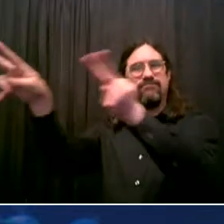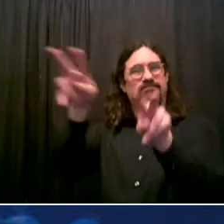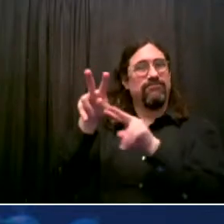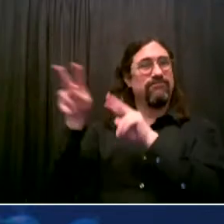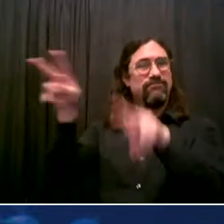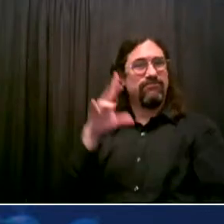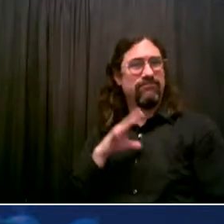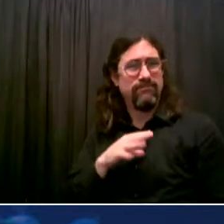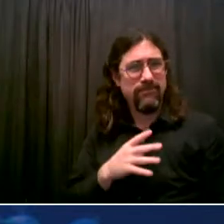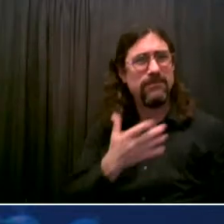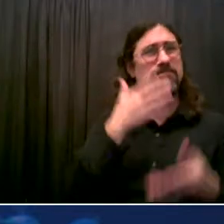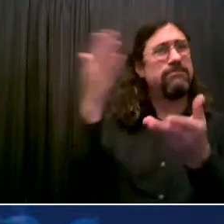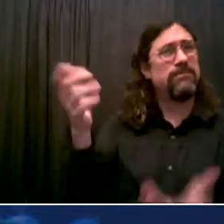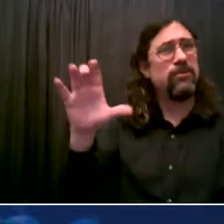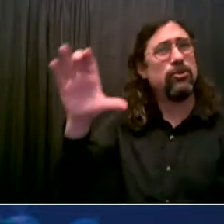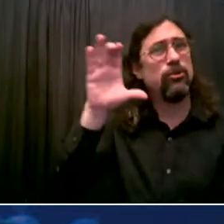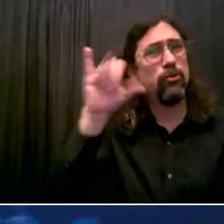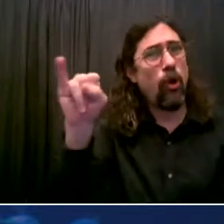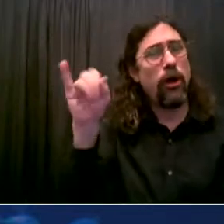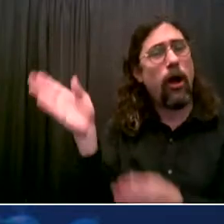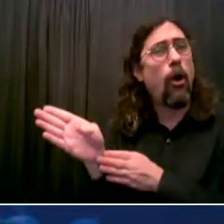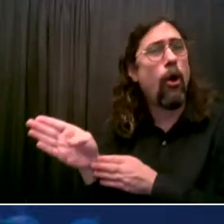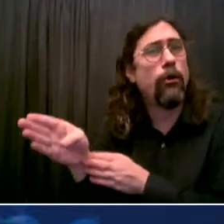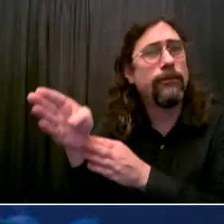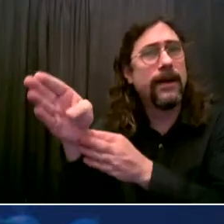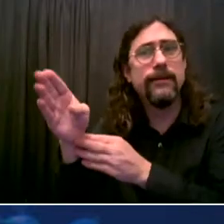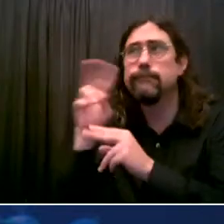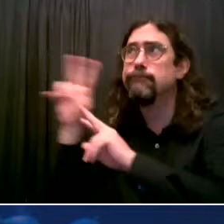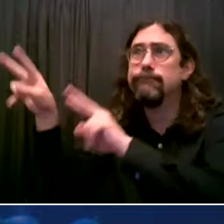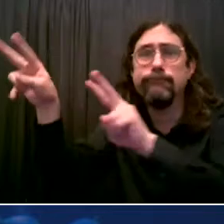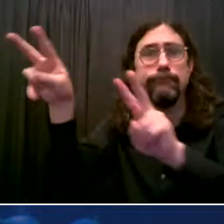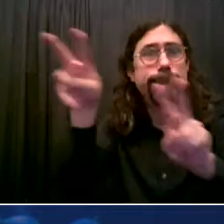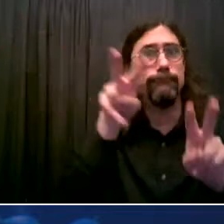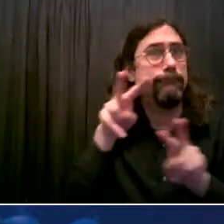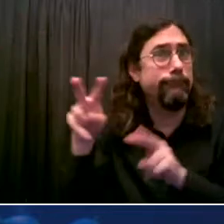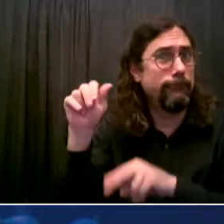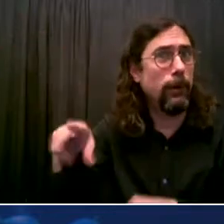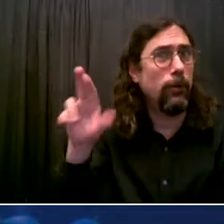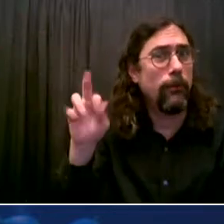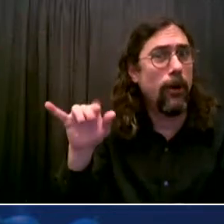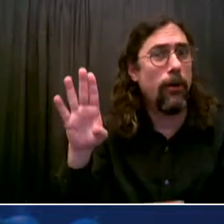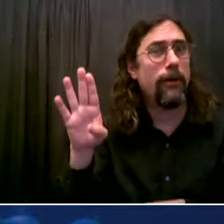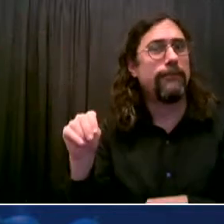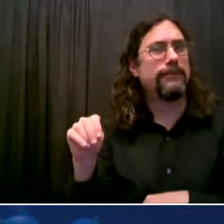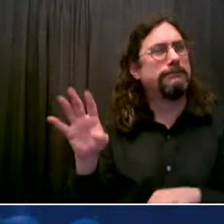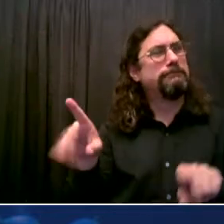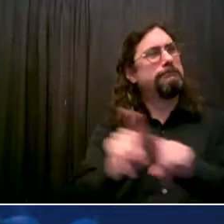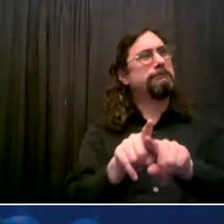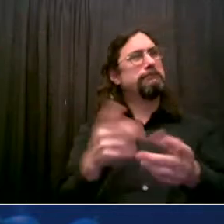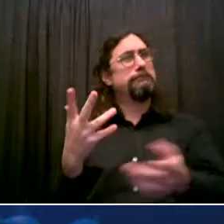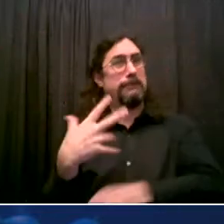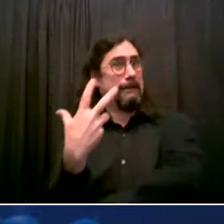YOU GET TO GO THERE D ANTHEY GET A TICKET FOR A FUTURE VISIT. AND SOON WE WILL BE AT THE